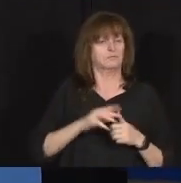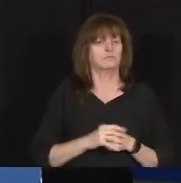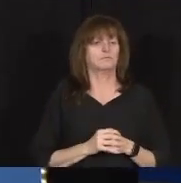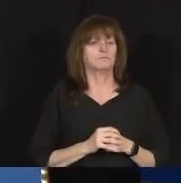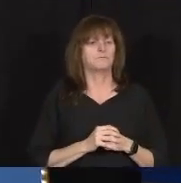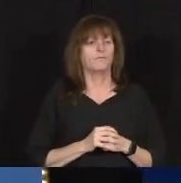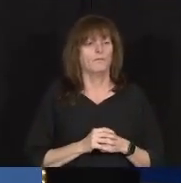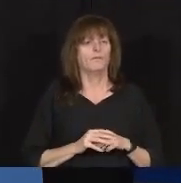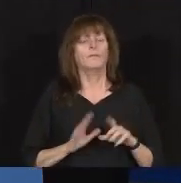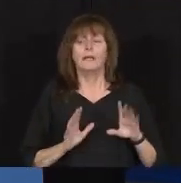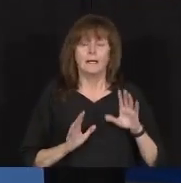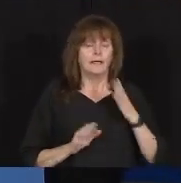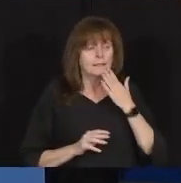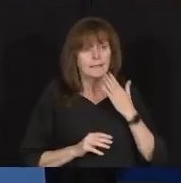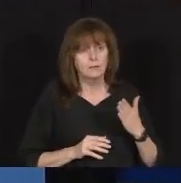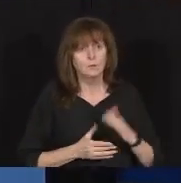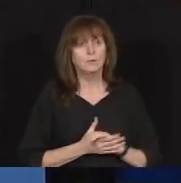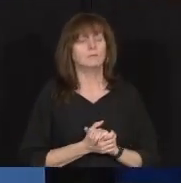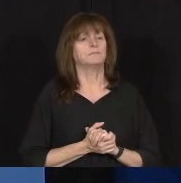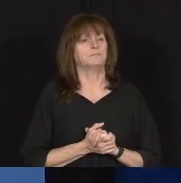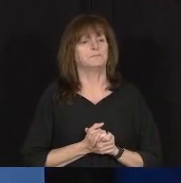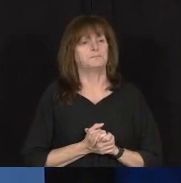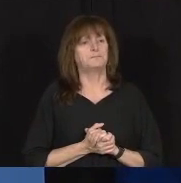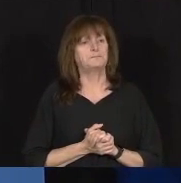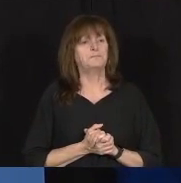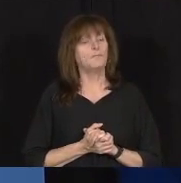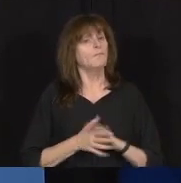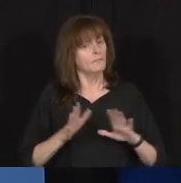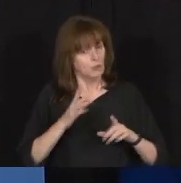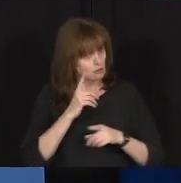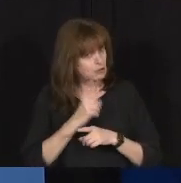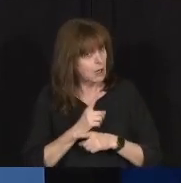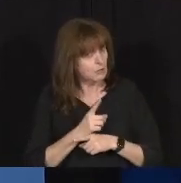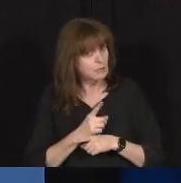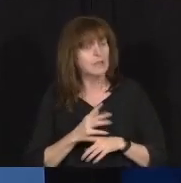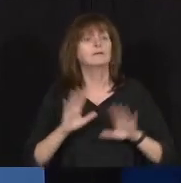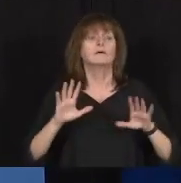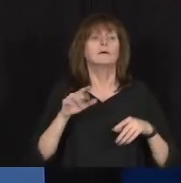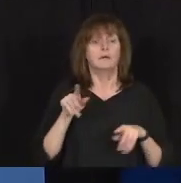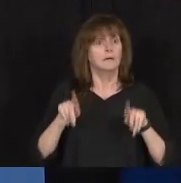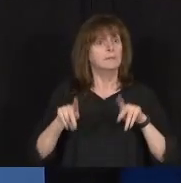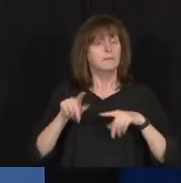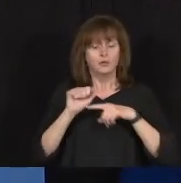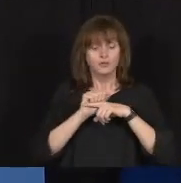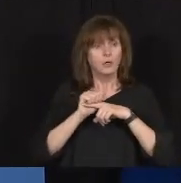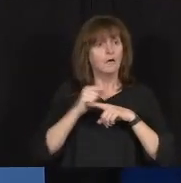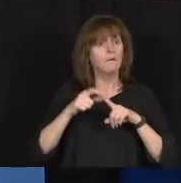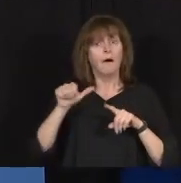S Thank you, Cynthia. We are looking at people trained in other jurisdictions as well as retired people, students and